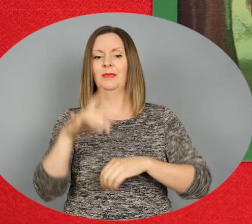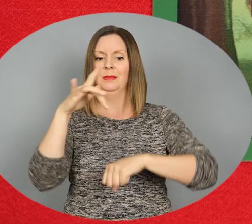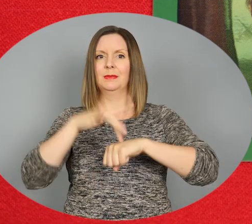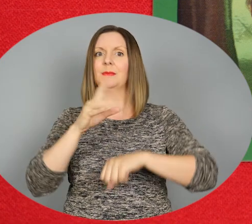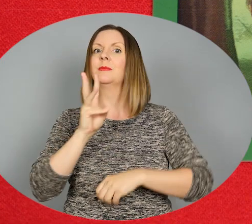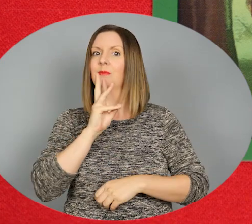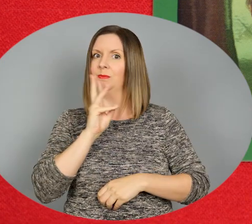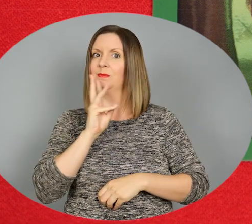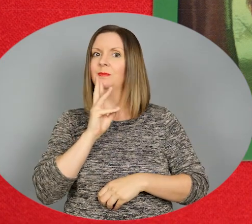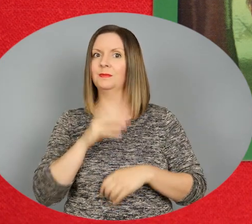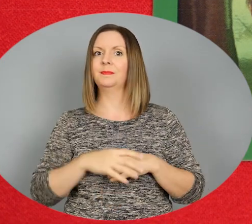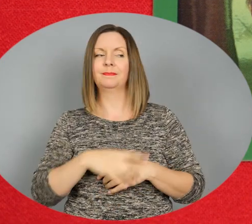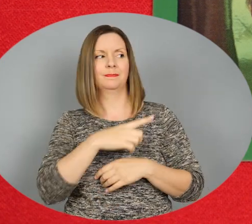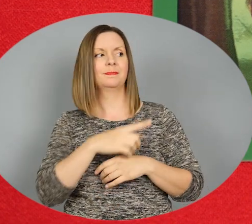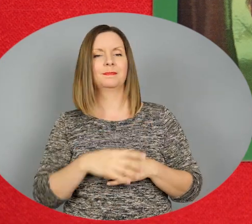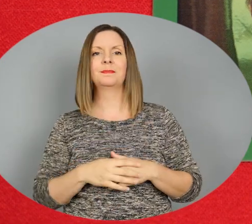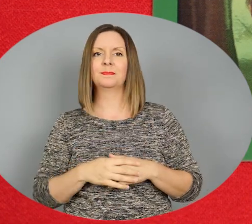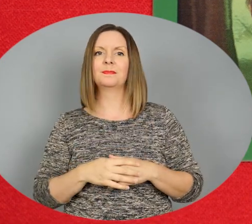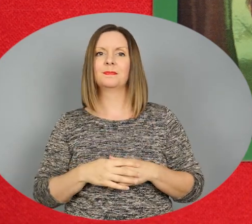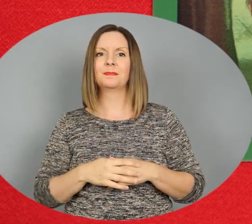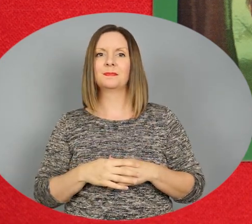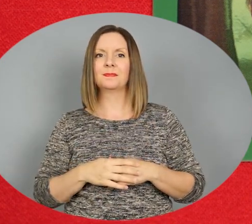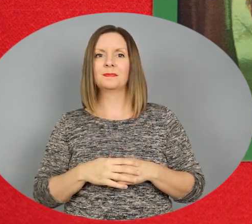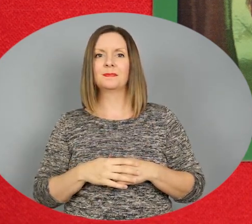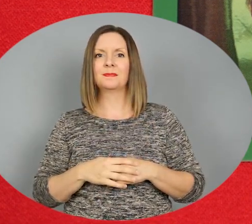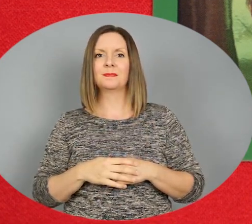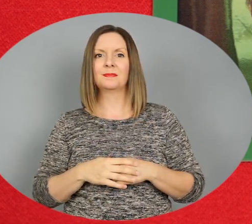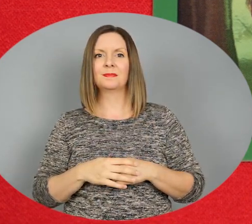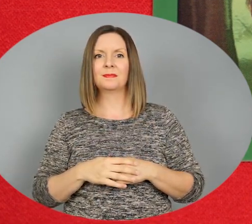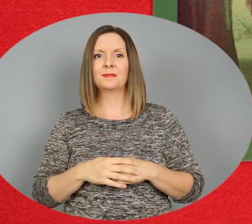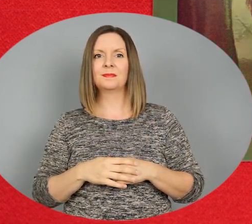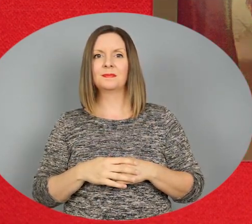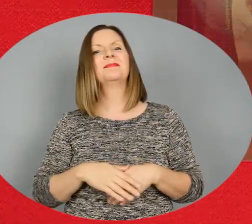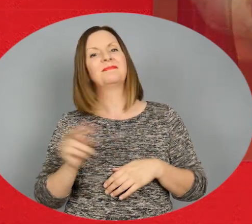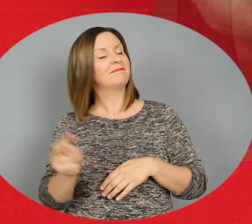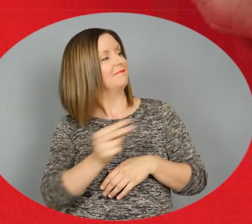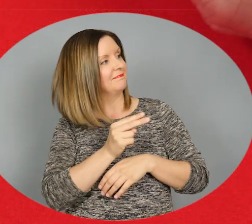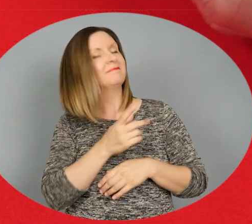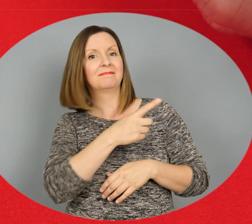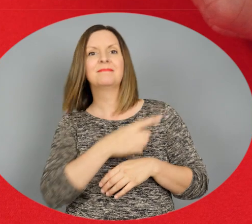shown, which also touches the type shown by the smaller symbol. To see how this works,